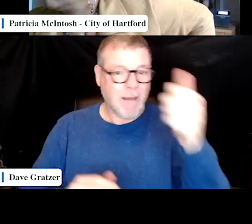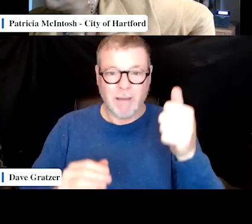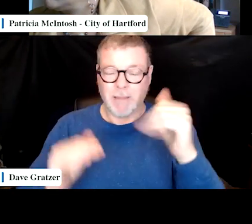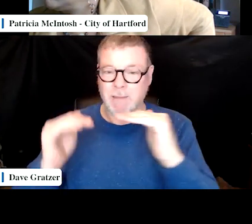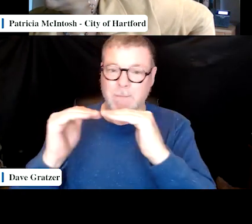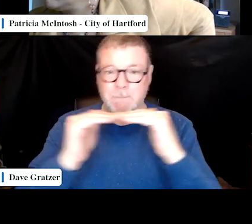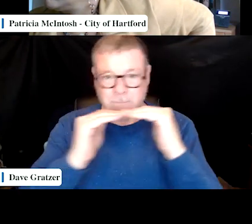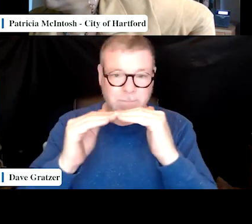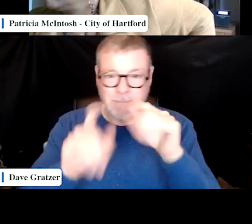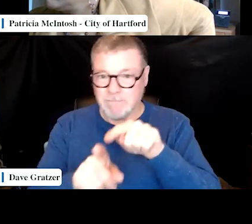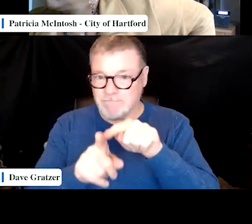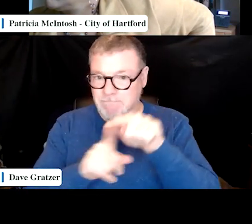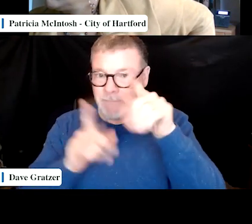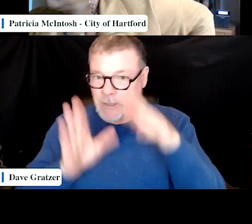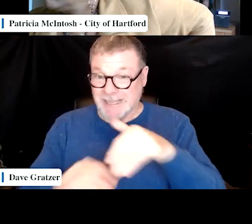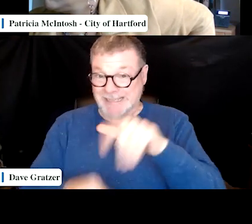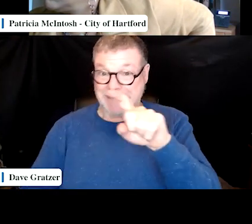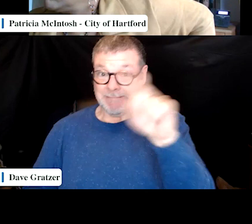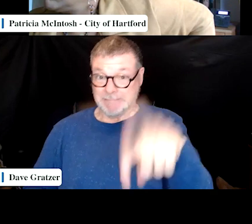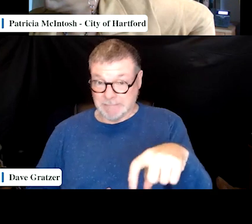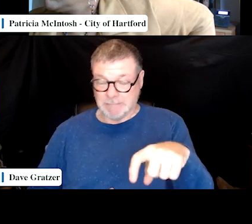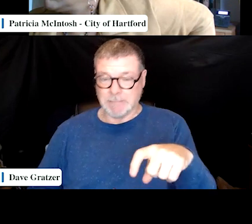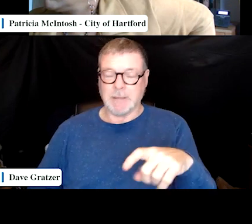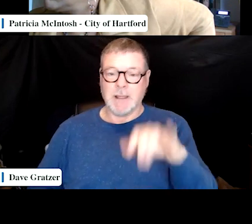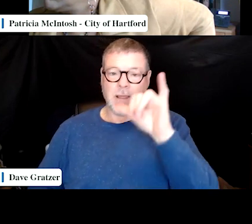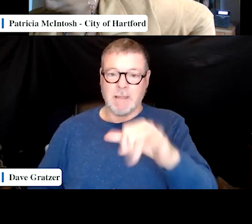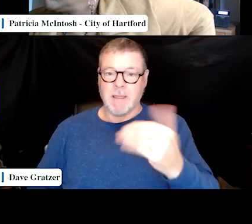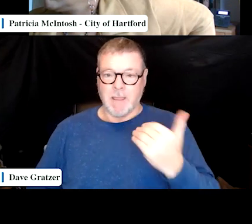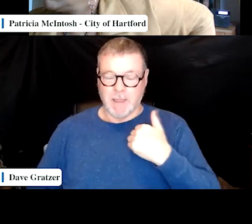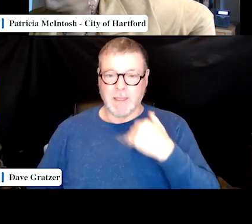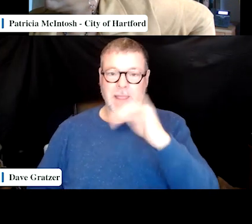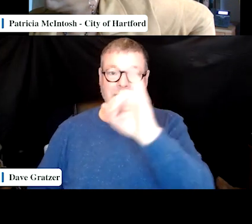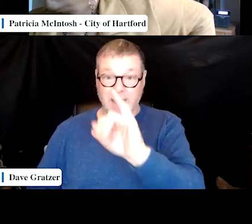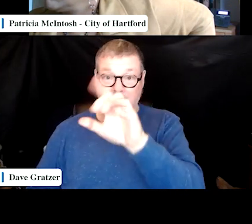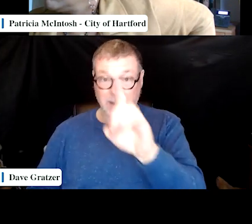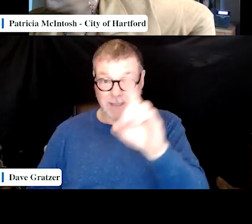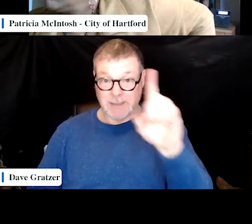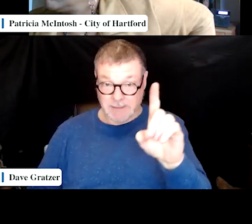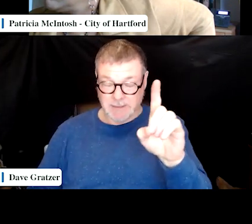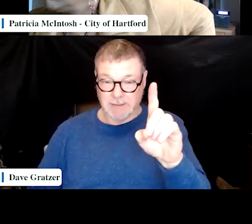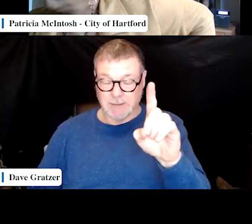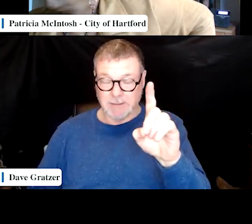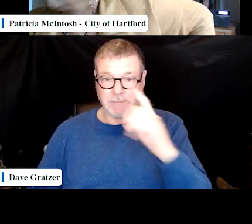that have IDD as far as like